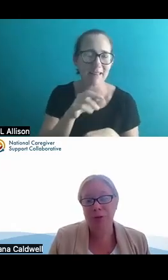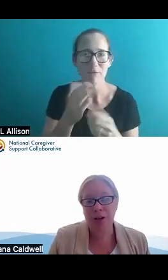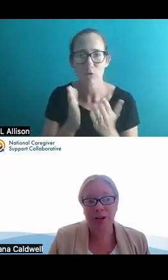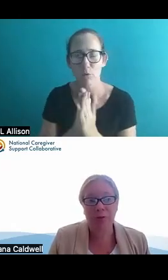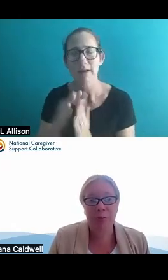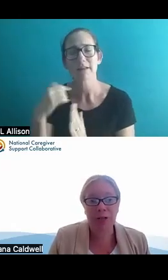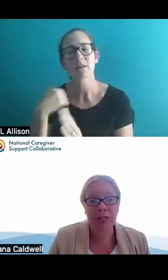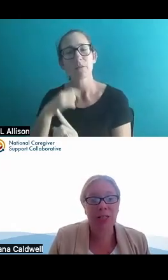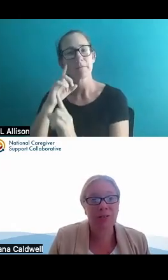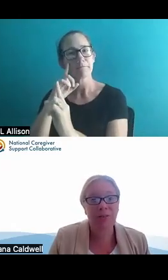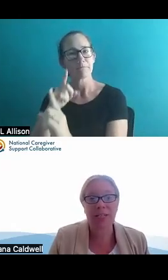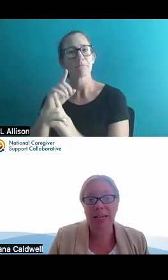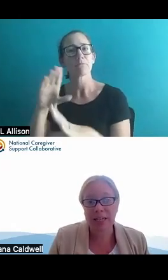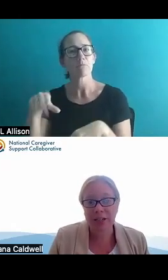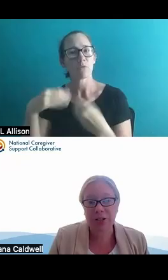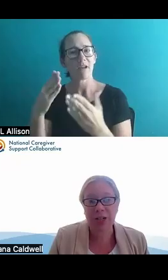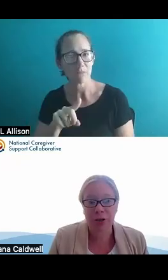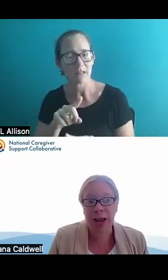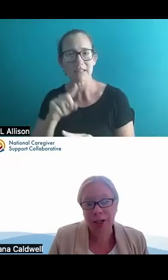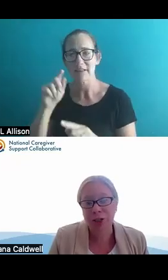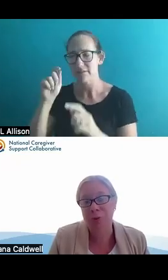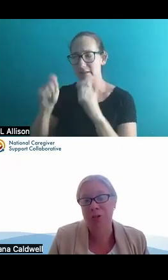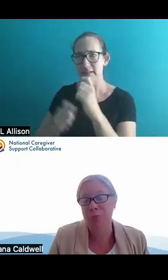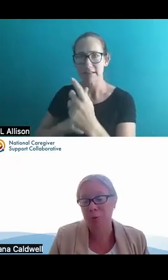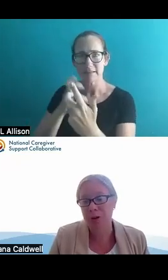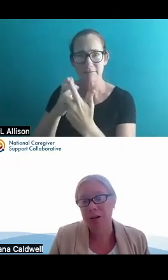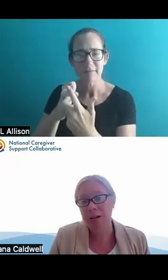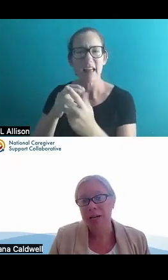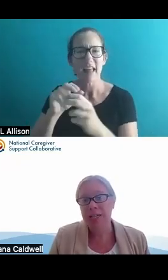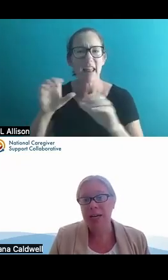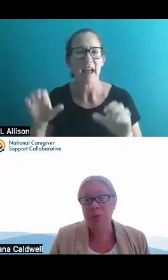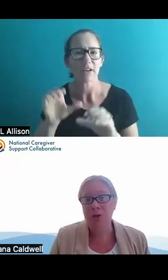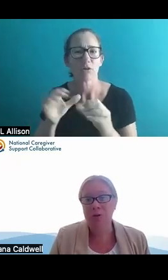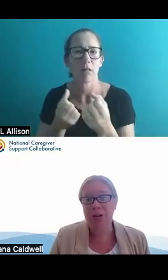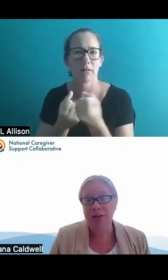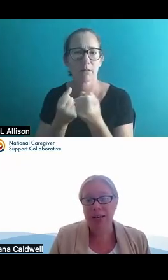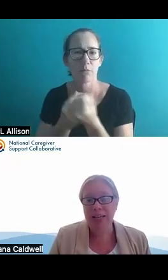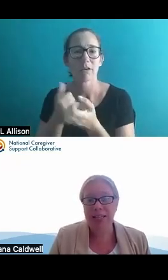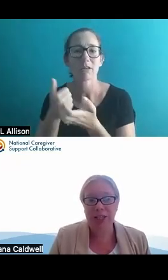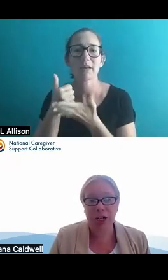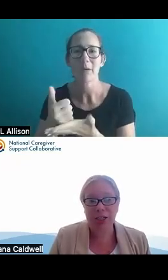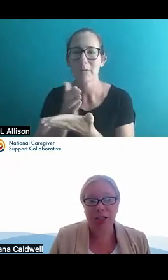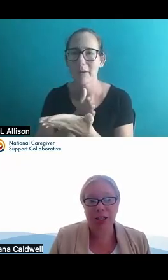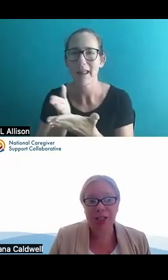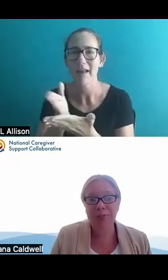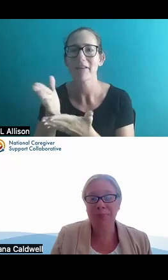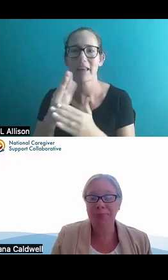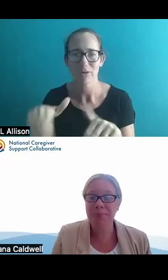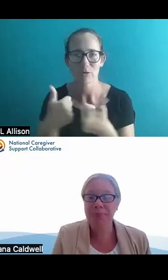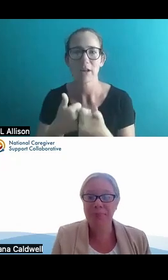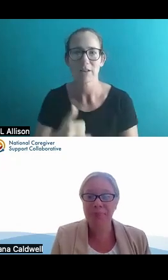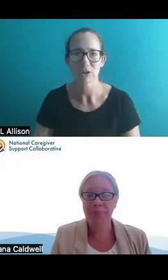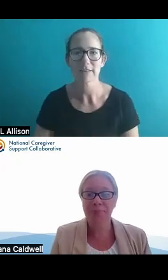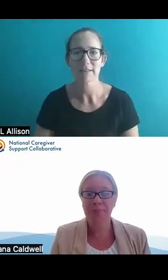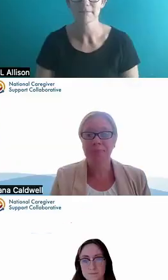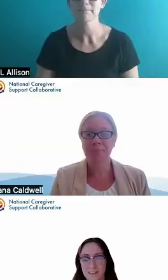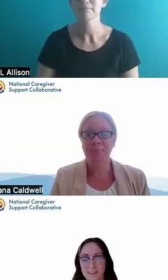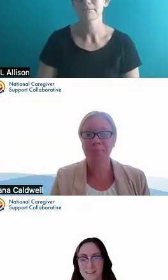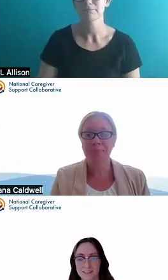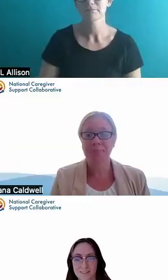provide responsive, tailored, and actionable support to help you navigate these challenges.